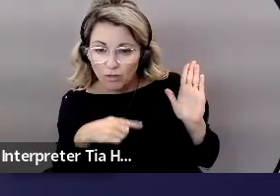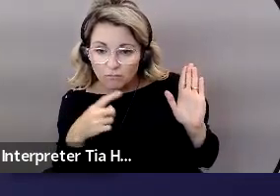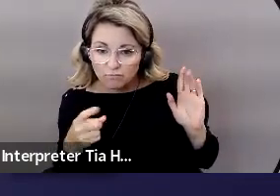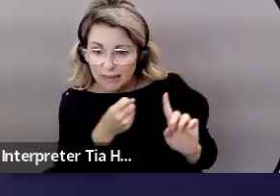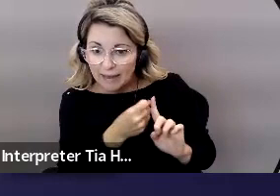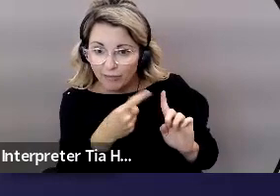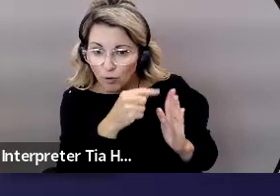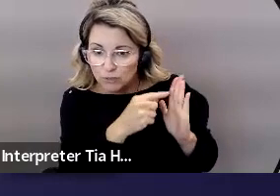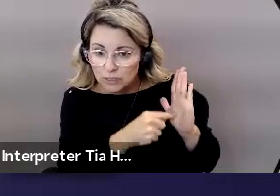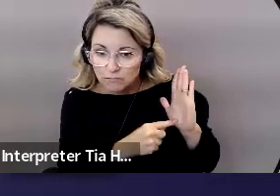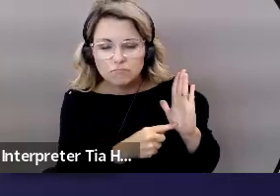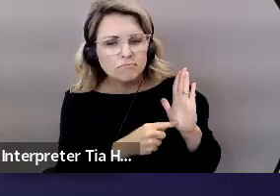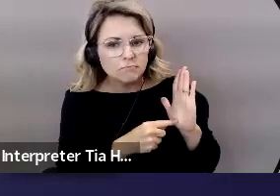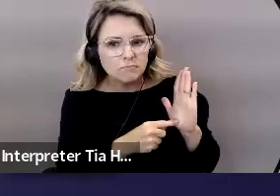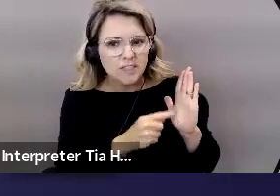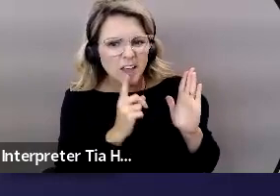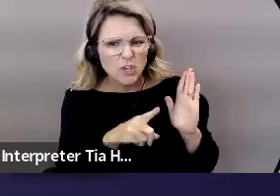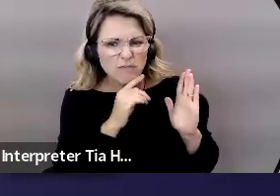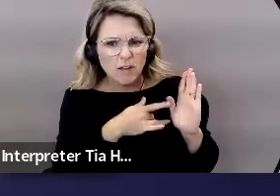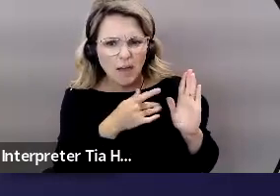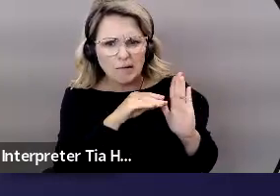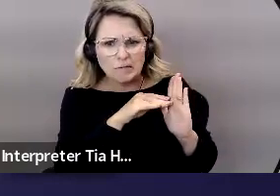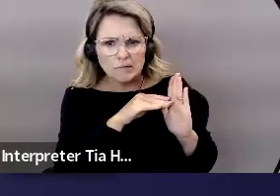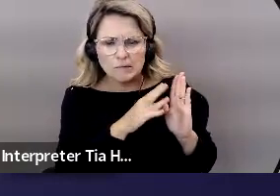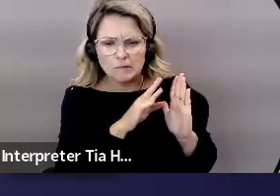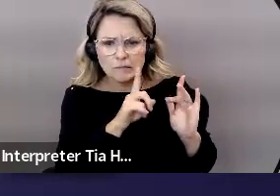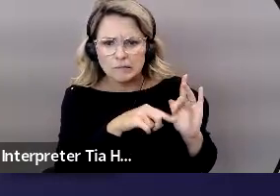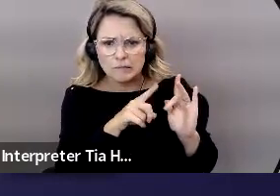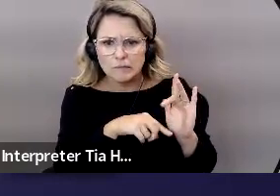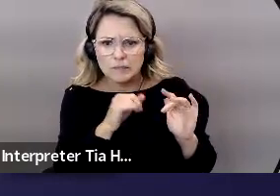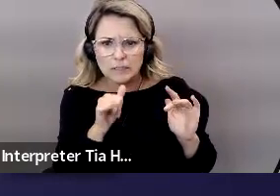changed, right? That drives the conversation. Okay, we're a little behind here. What are some